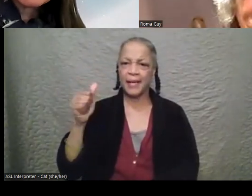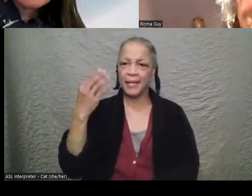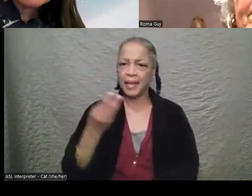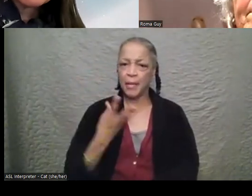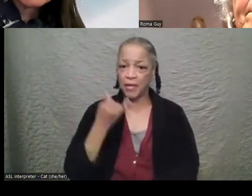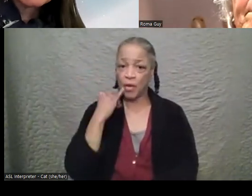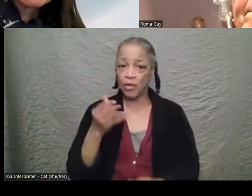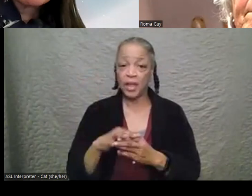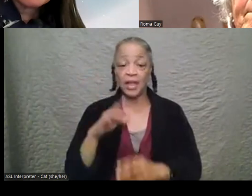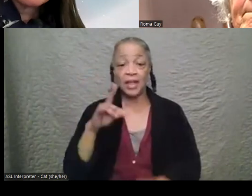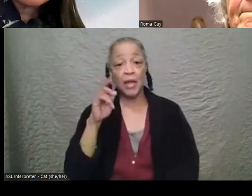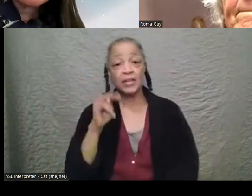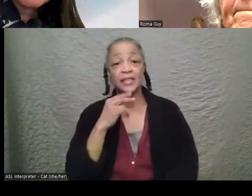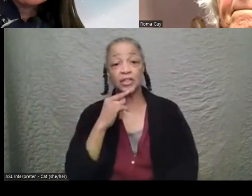Are you really talking about changes that federal level?